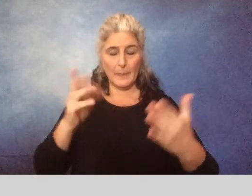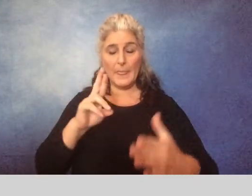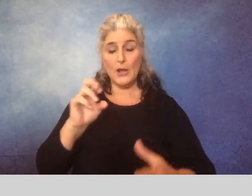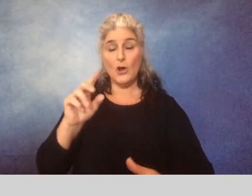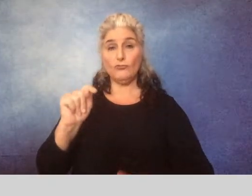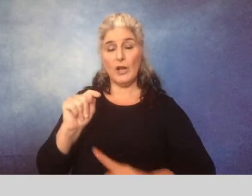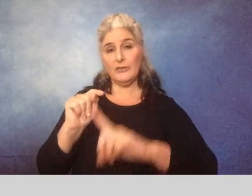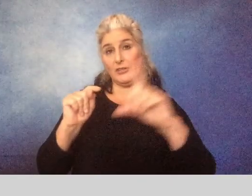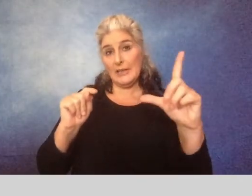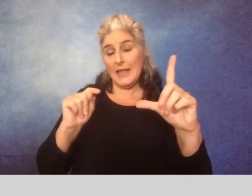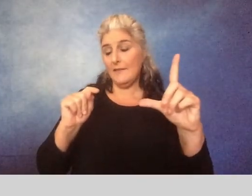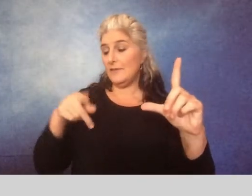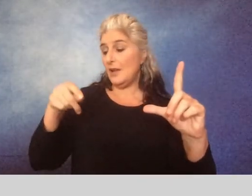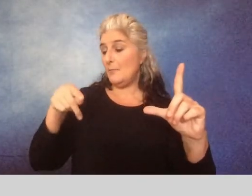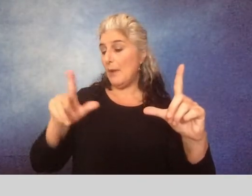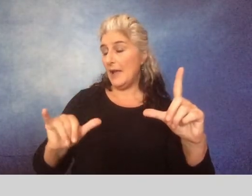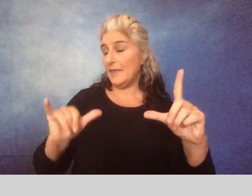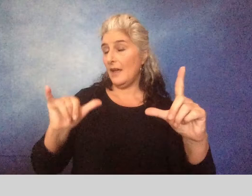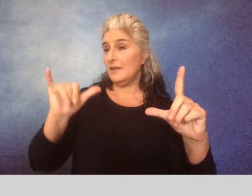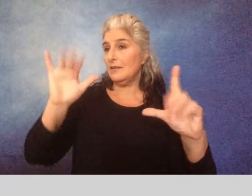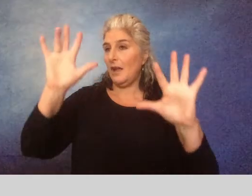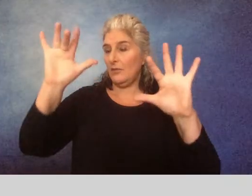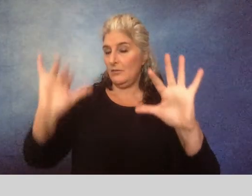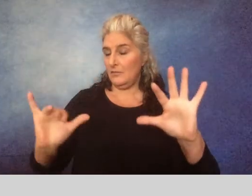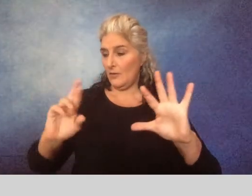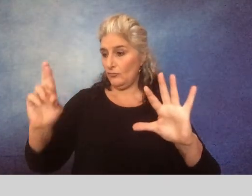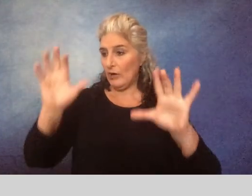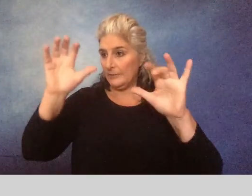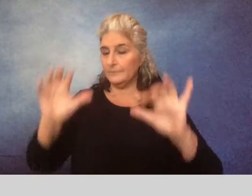Python is on the right, and as you can see, the code is more or less the same.